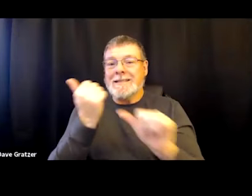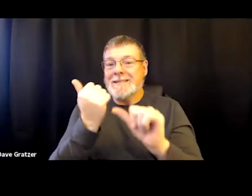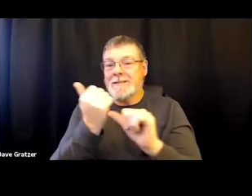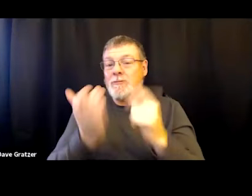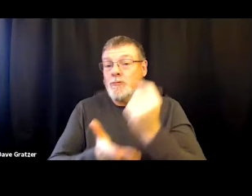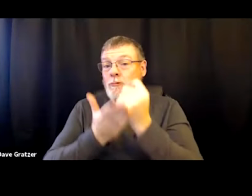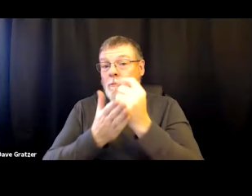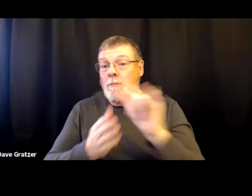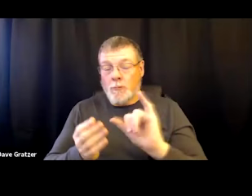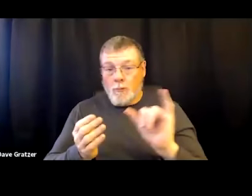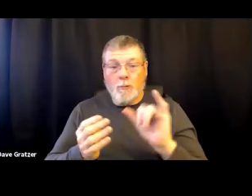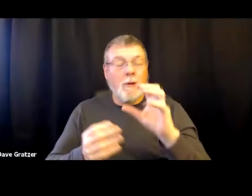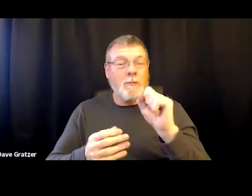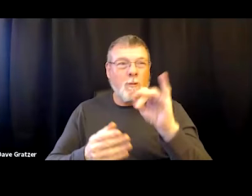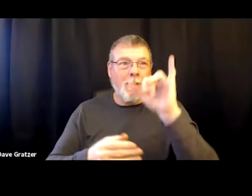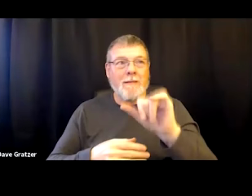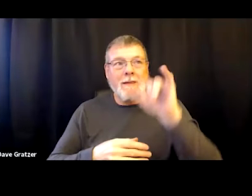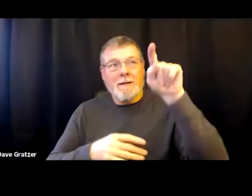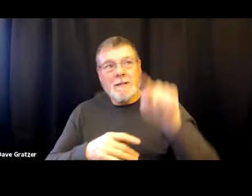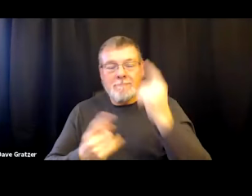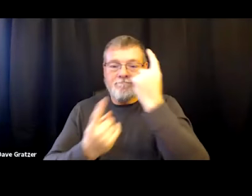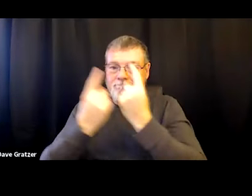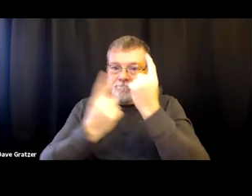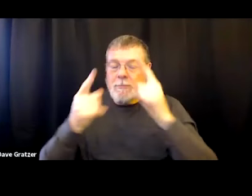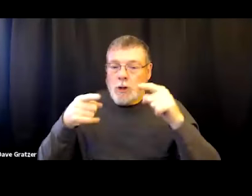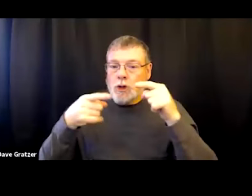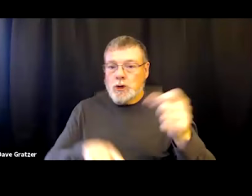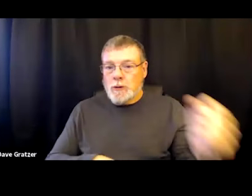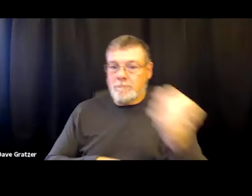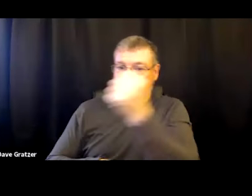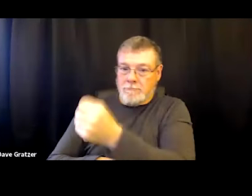So these are some instruments to consider during their reentry process for people